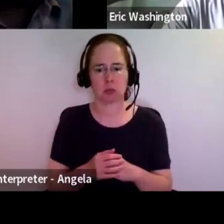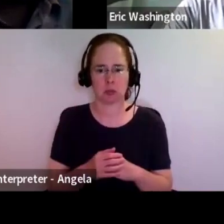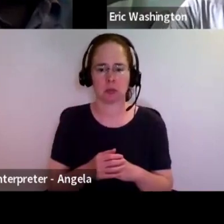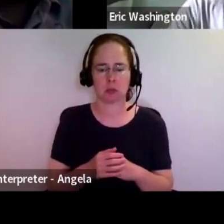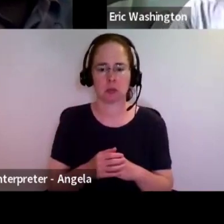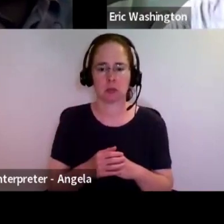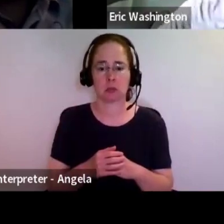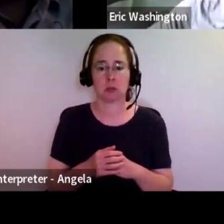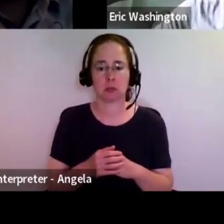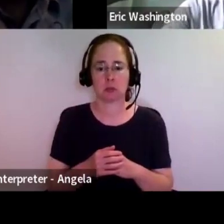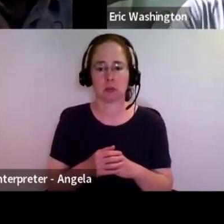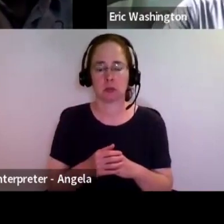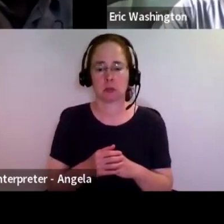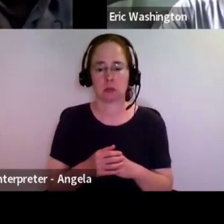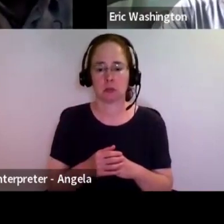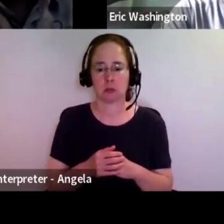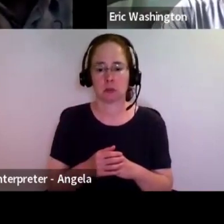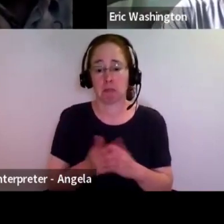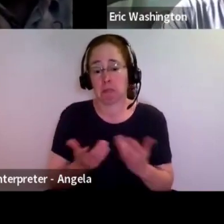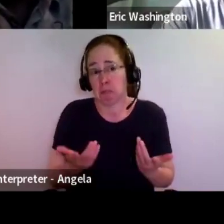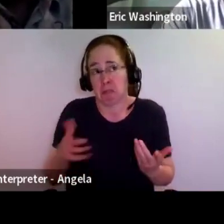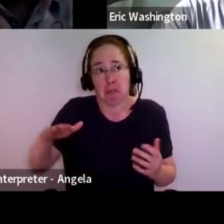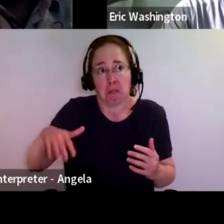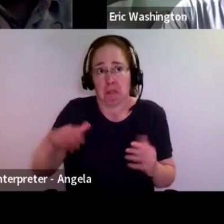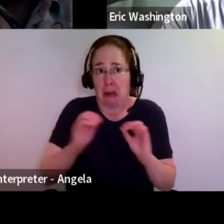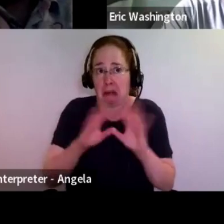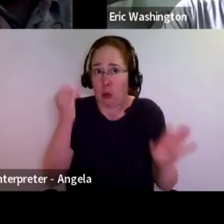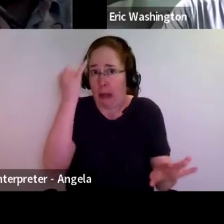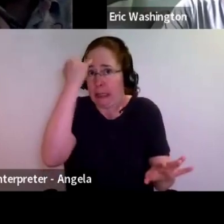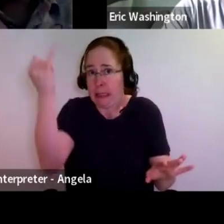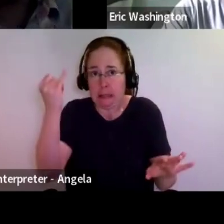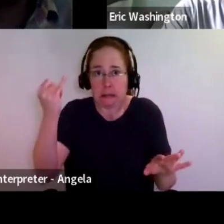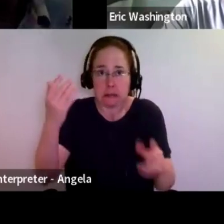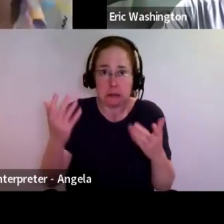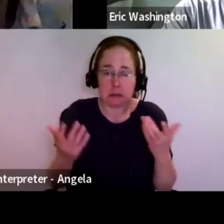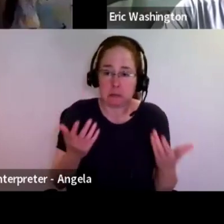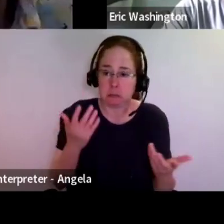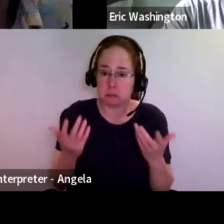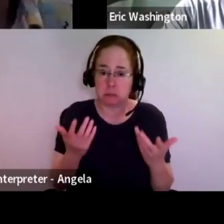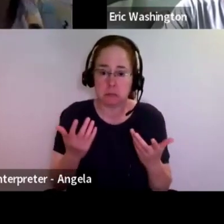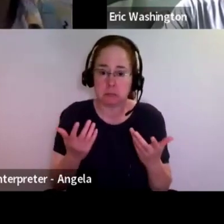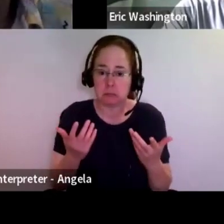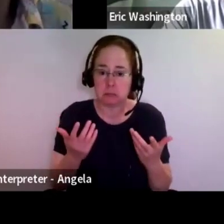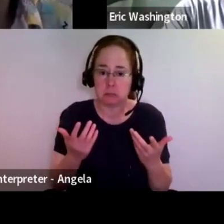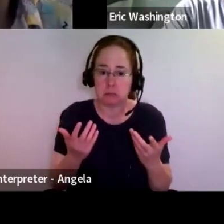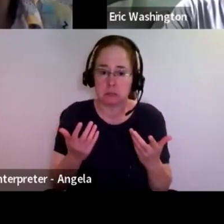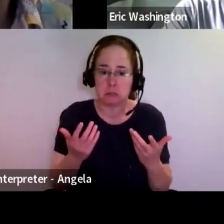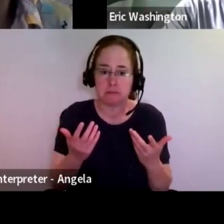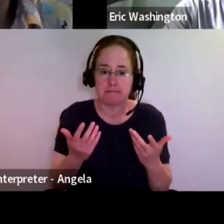have a clear idea entirely of how we are going to achieve some